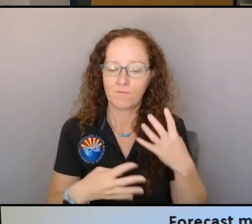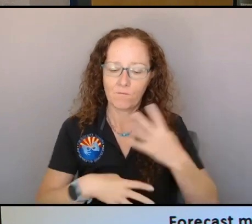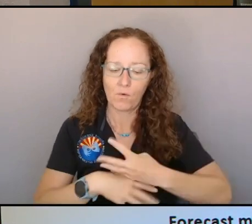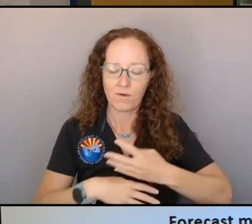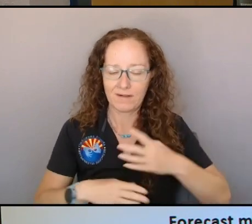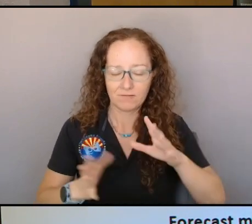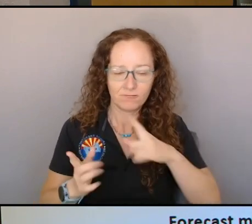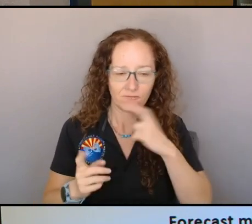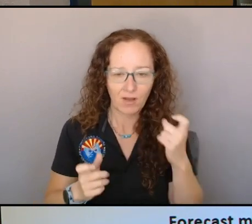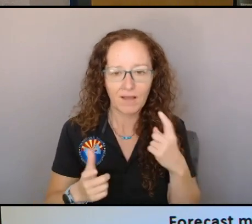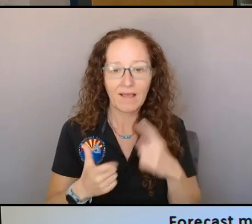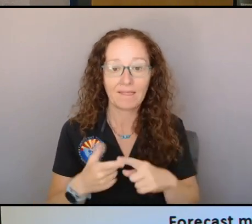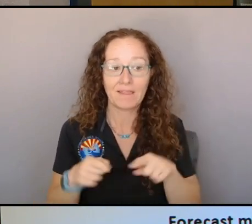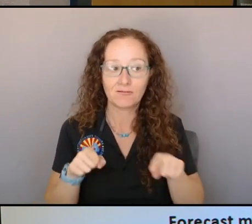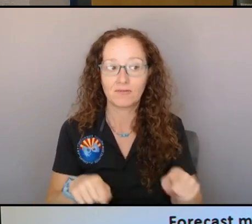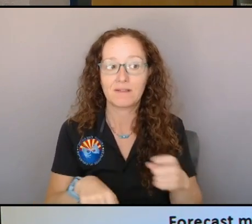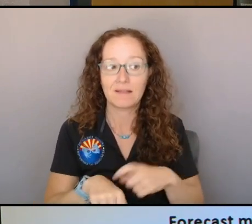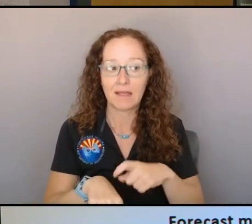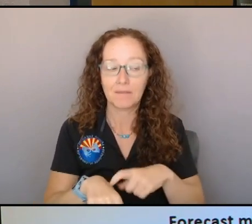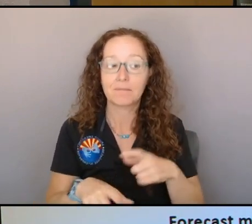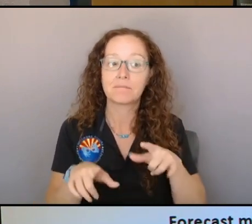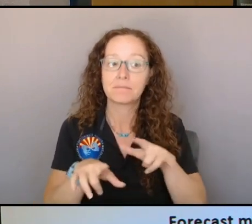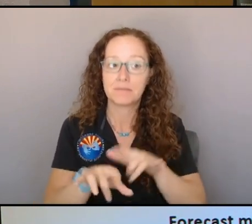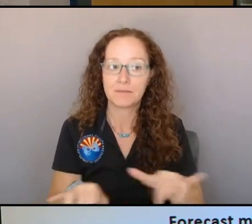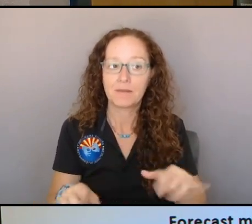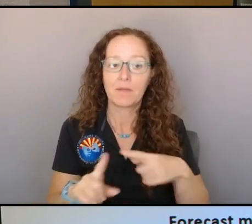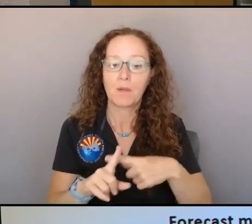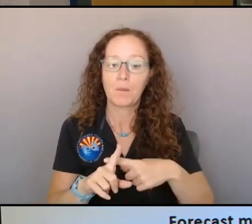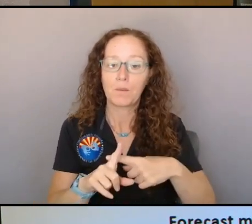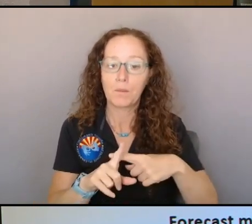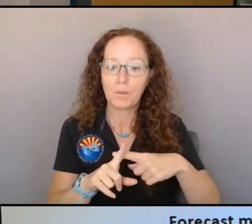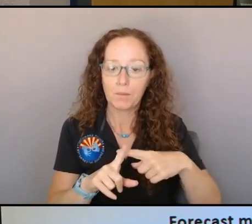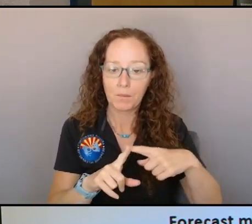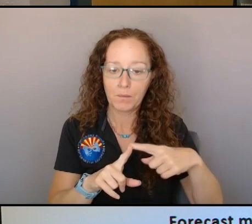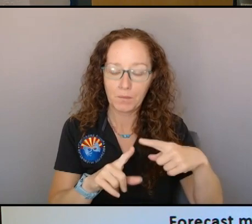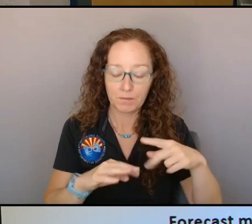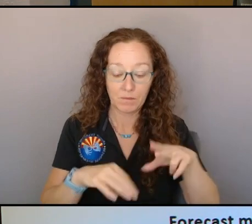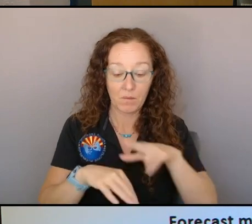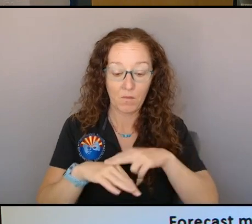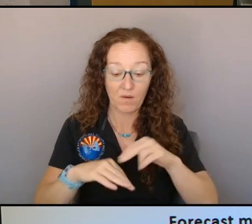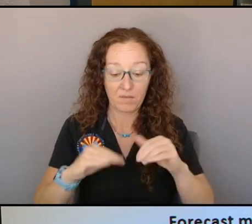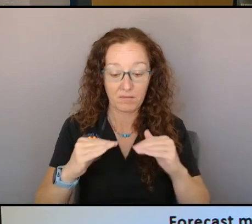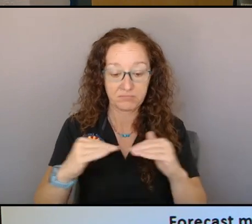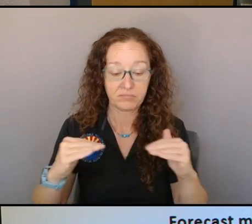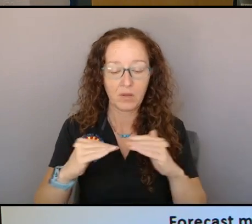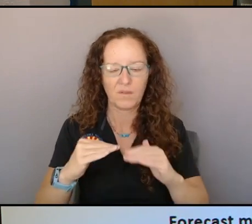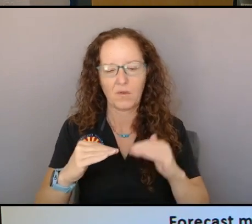critical piece of fire behavior. And then also the winds from the west which actually is a good thing. We want westerly winds